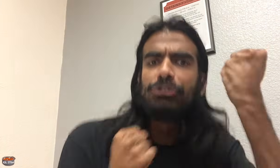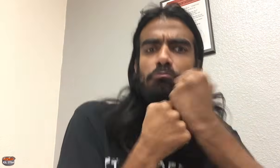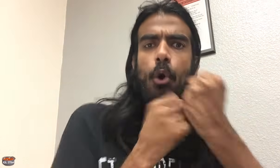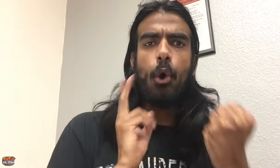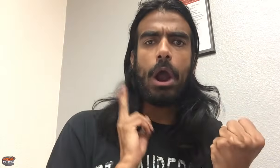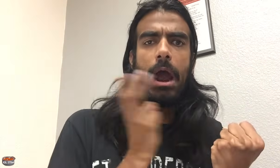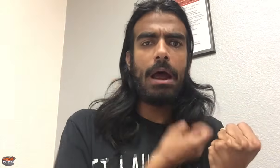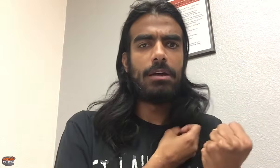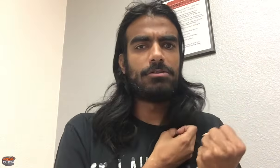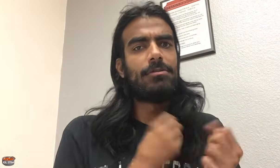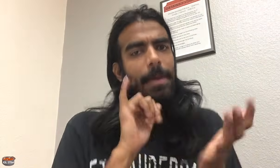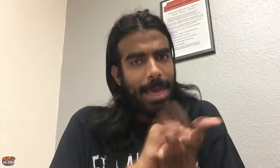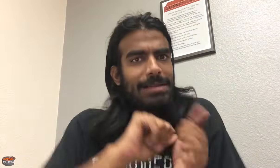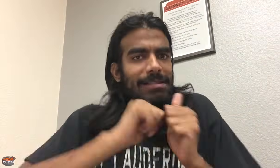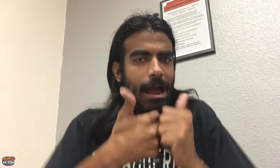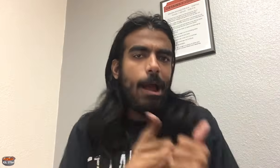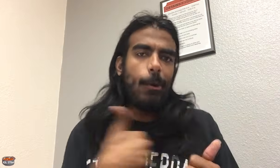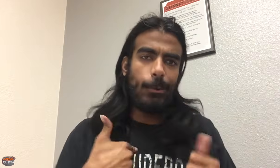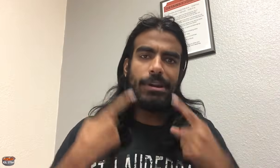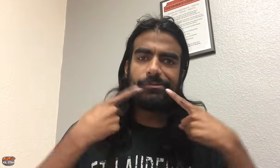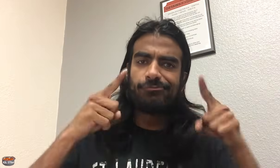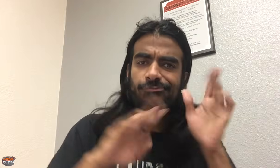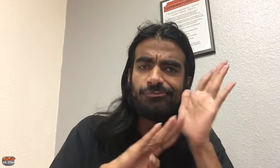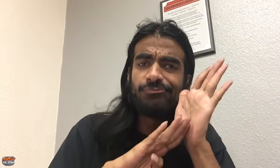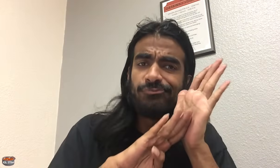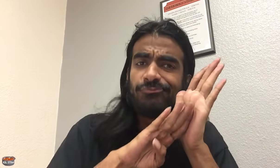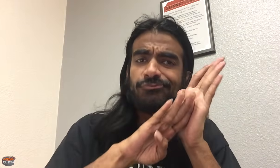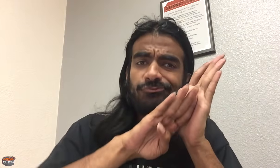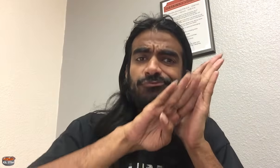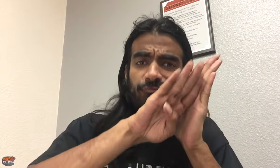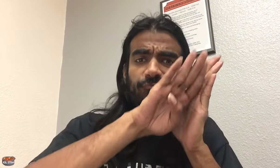It's a great way to get support. That's how